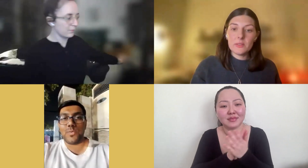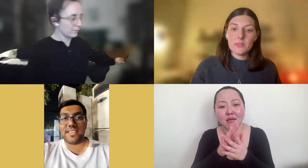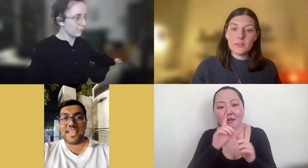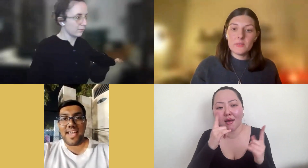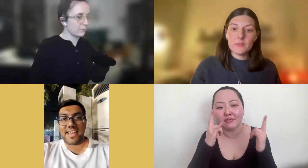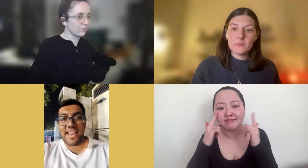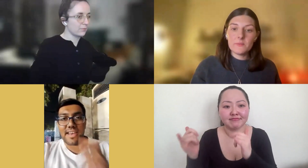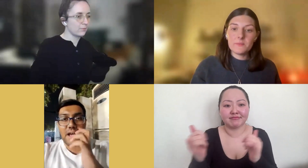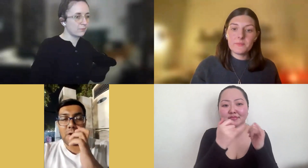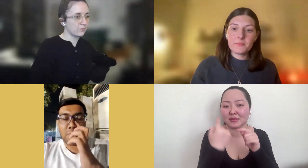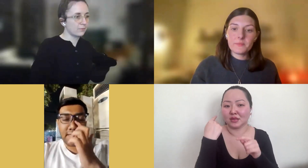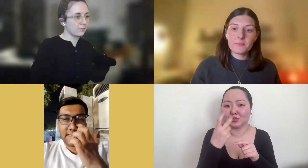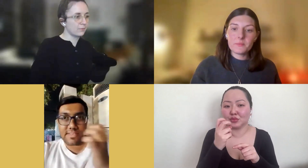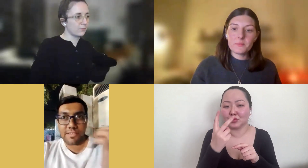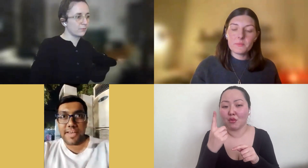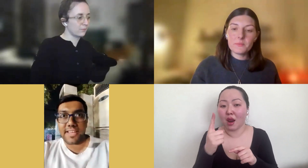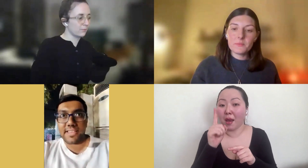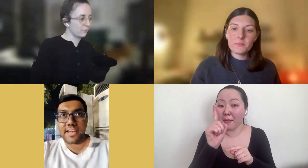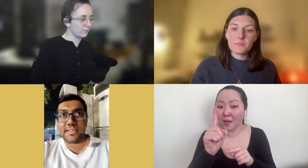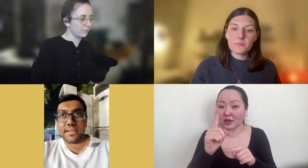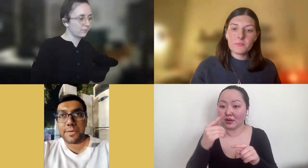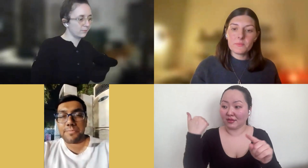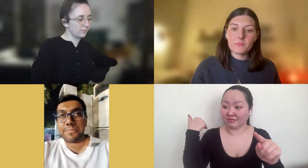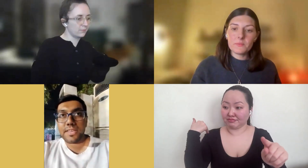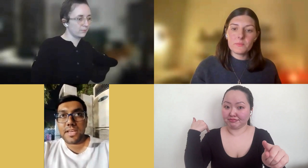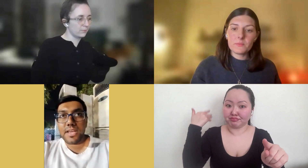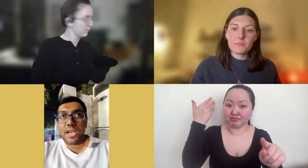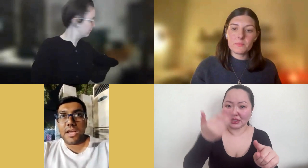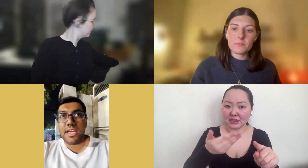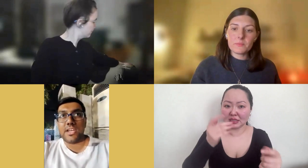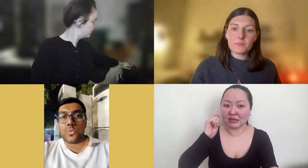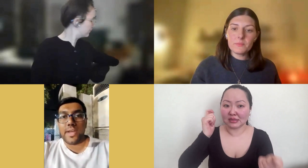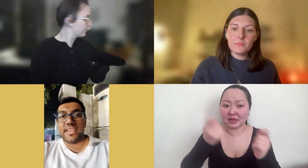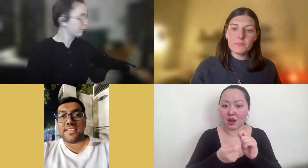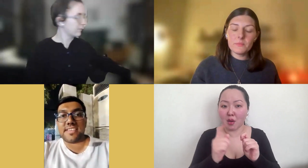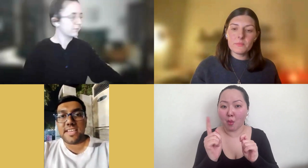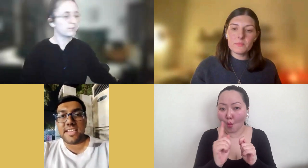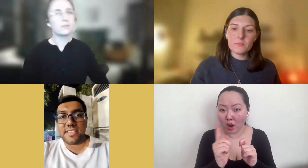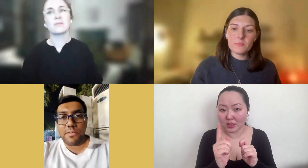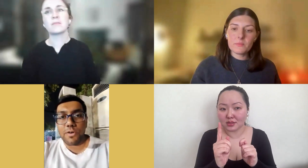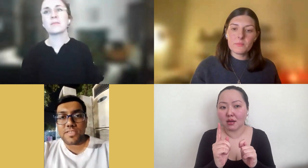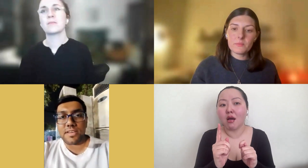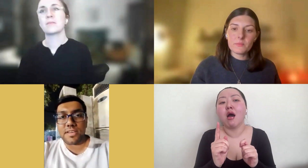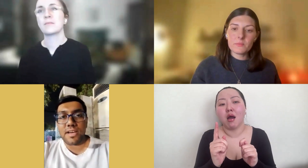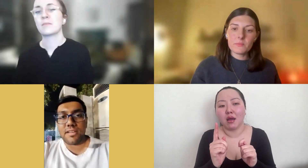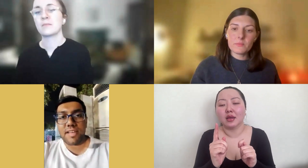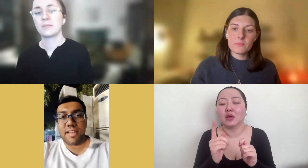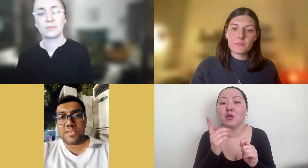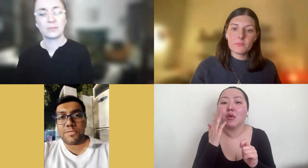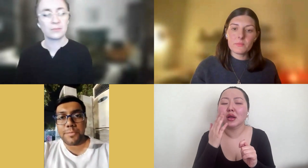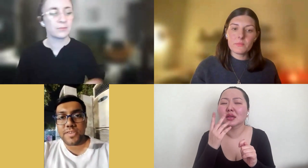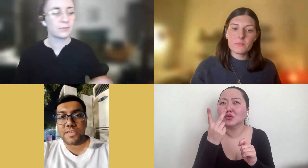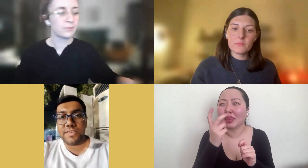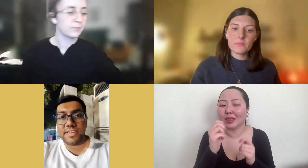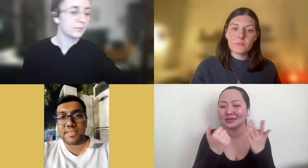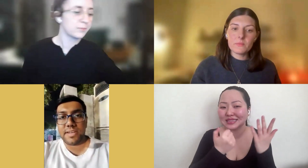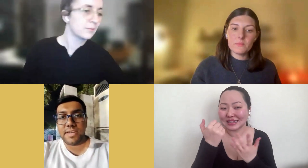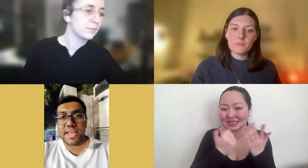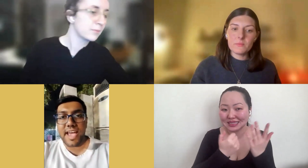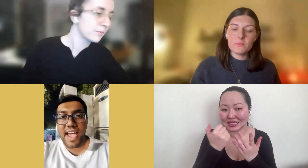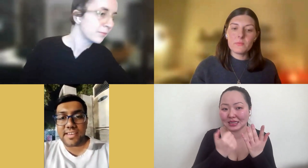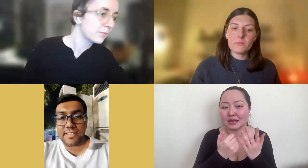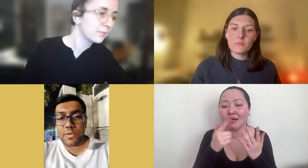between that and now is the fact that in 2016, there was Rights for Persons with Disability Act